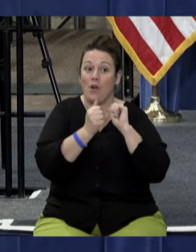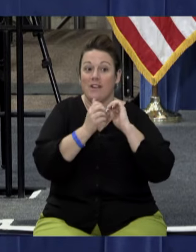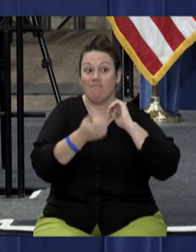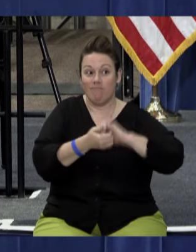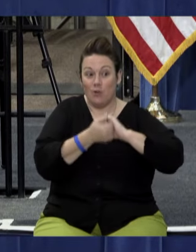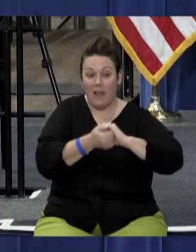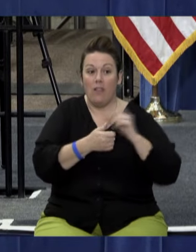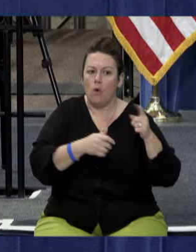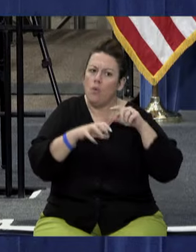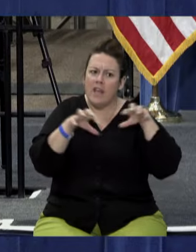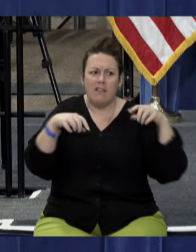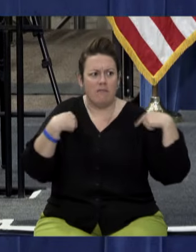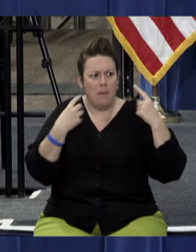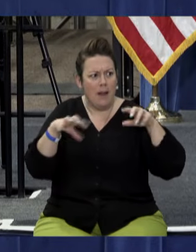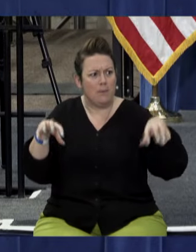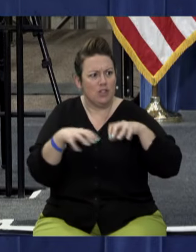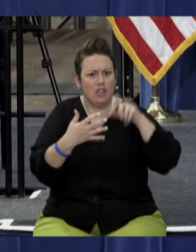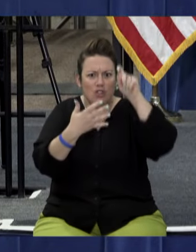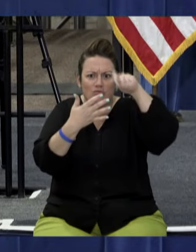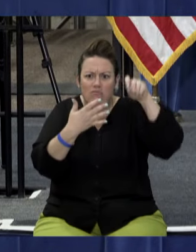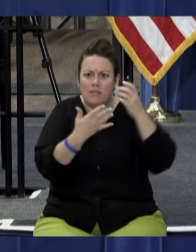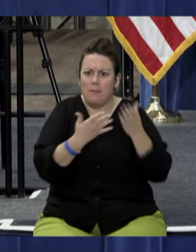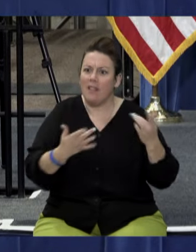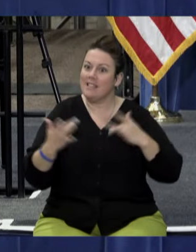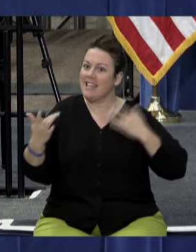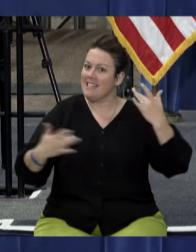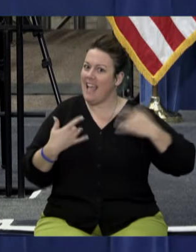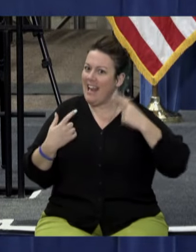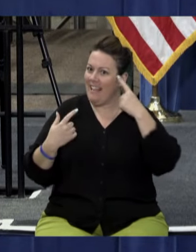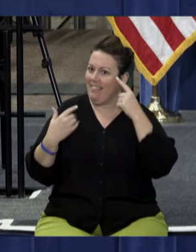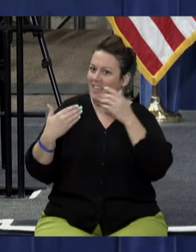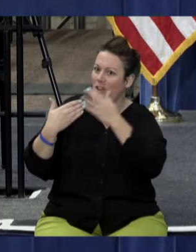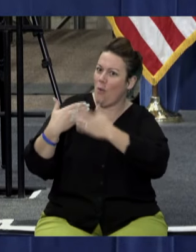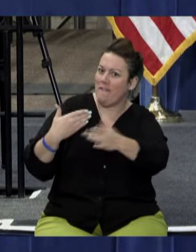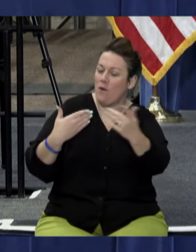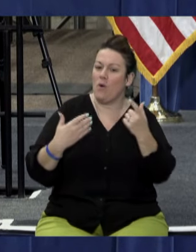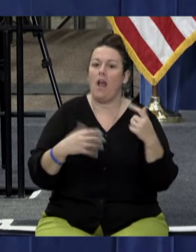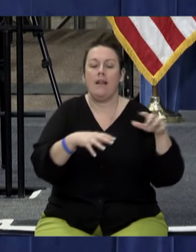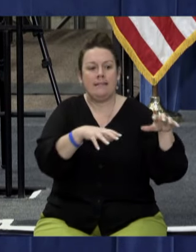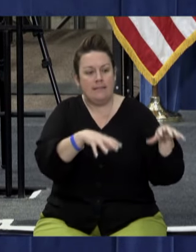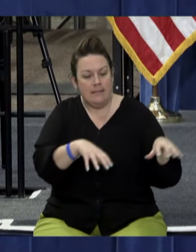some things that I think are really exciting going forward that has taken the work of the committees